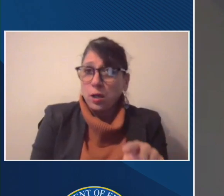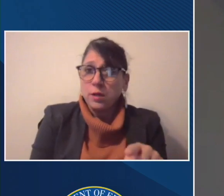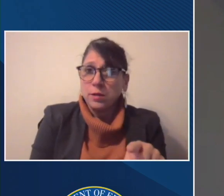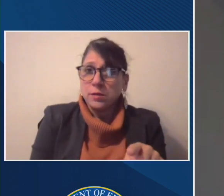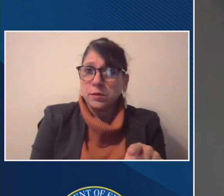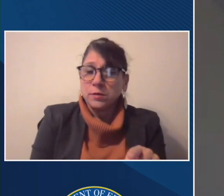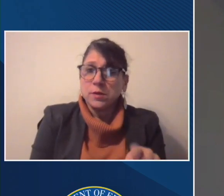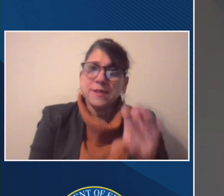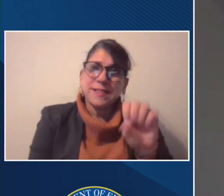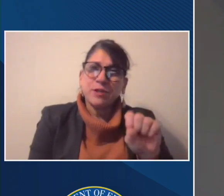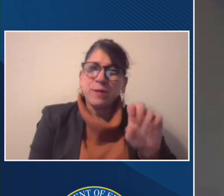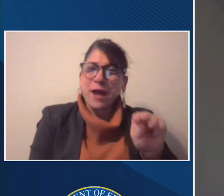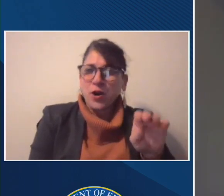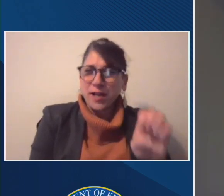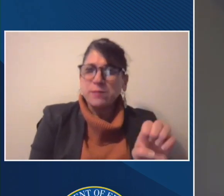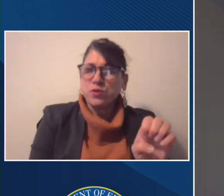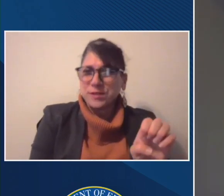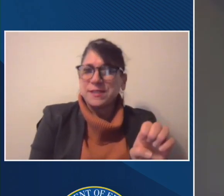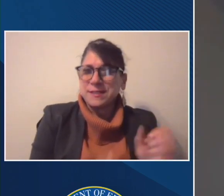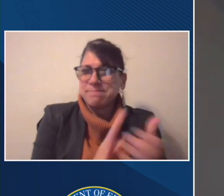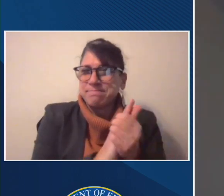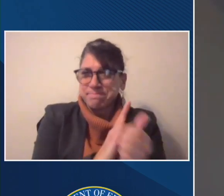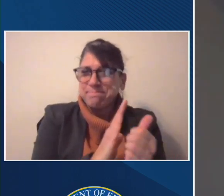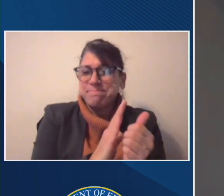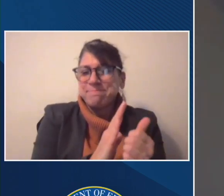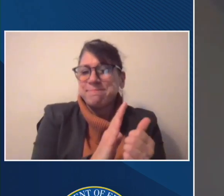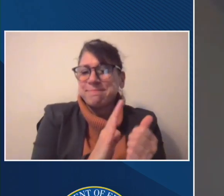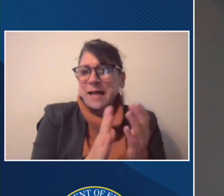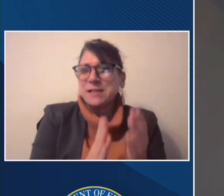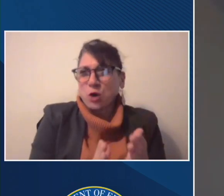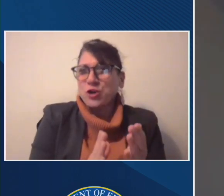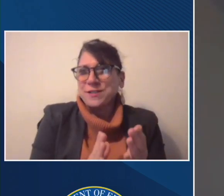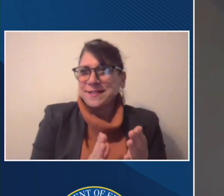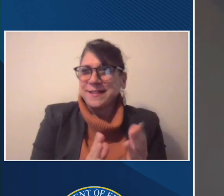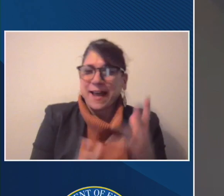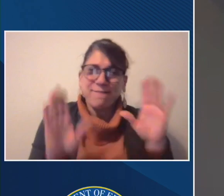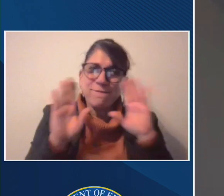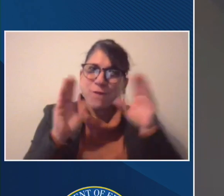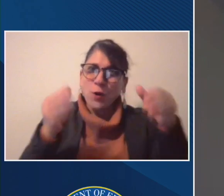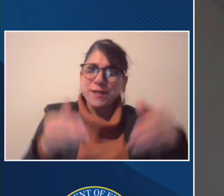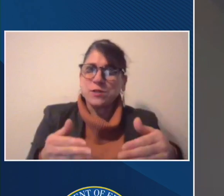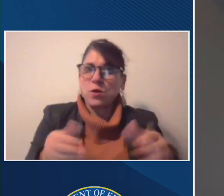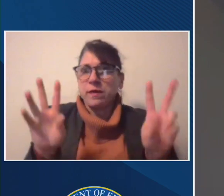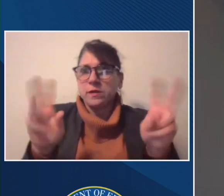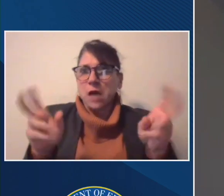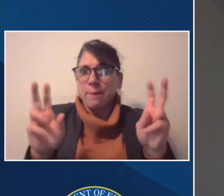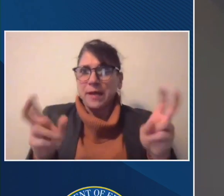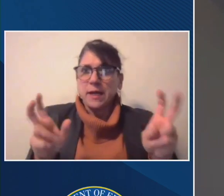matter expertise or experts and focus on the topics before the committee, we will